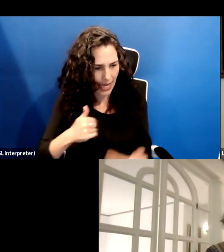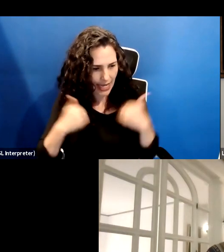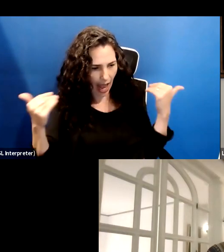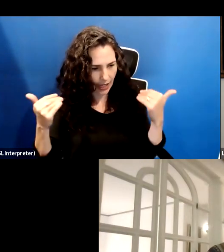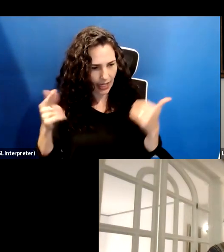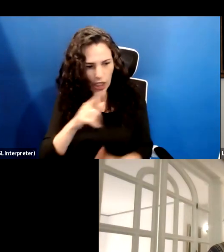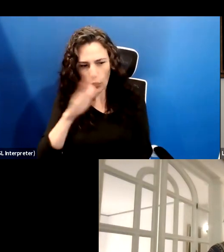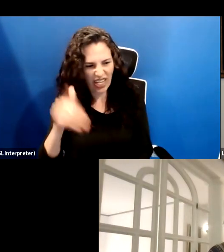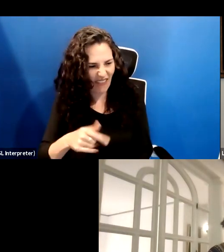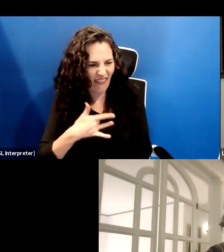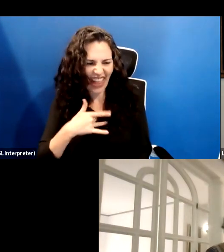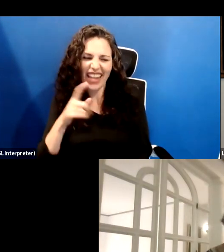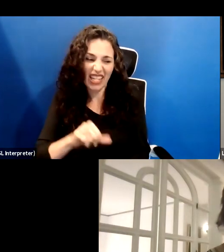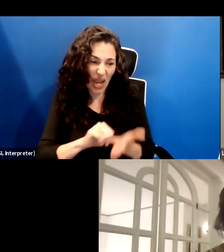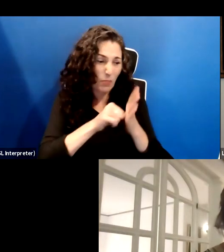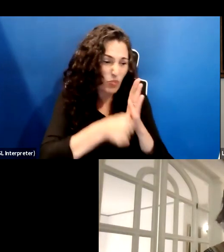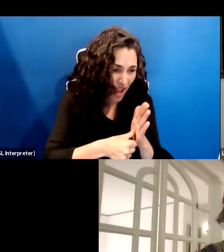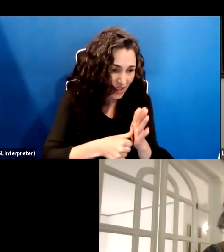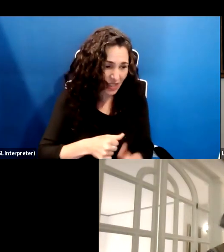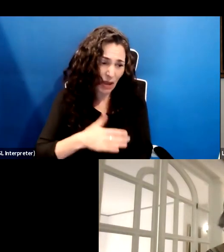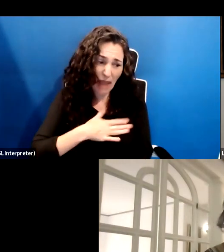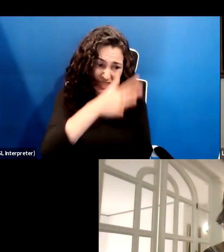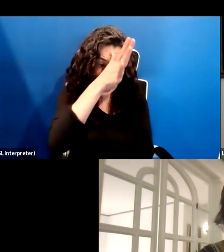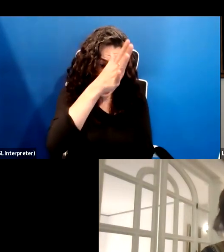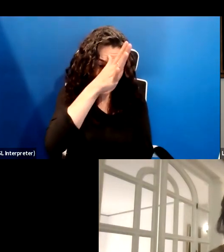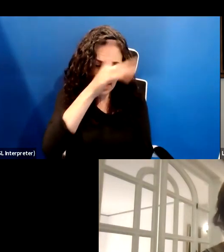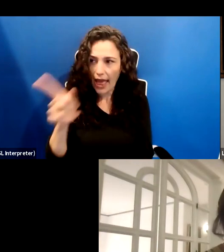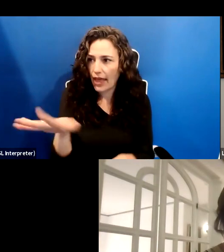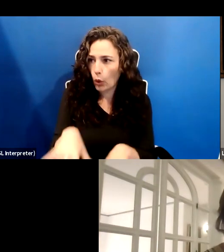in that way, where he went and invaded Iraq, and the invasion of Iraq would never have happened,